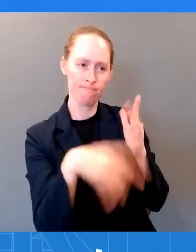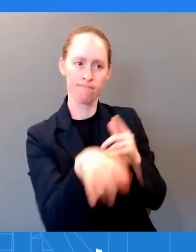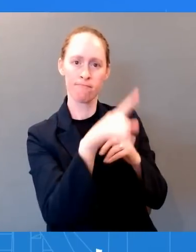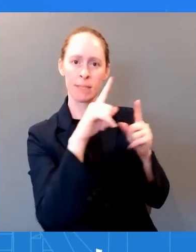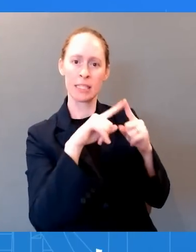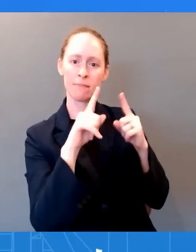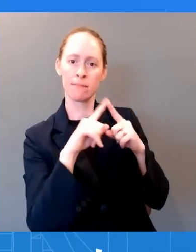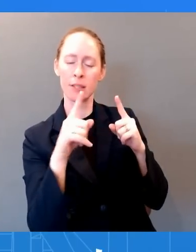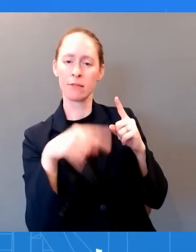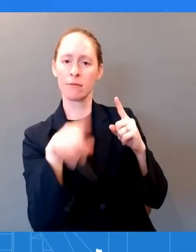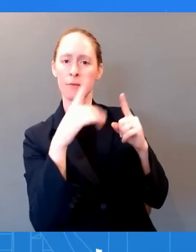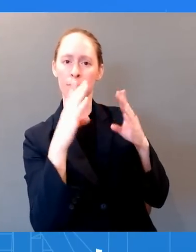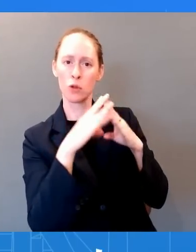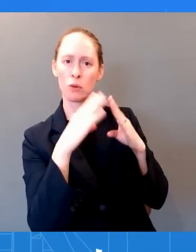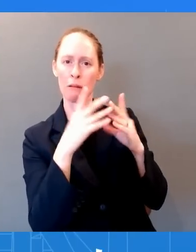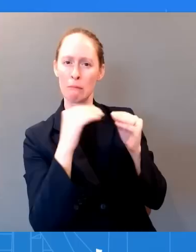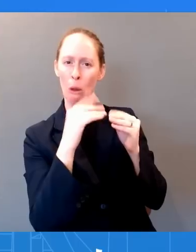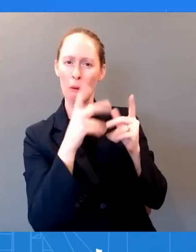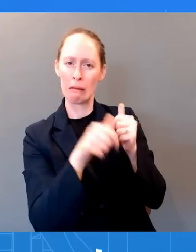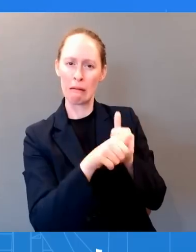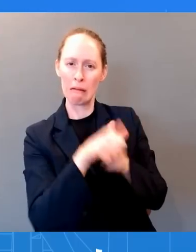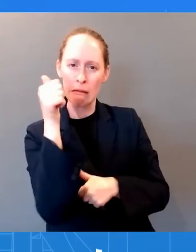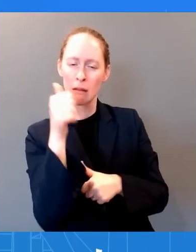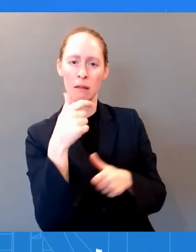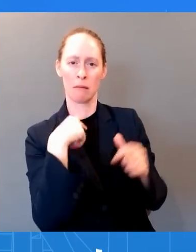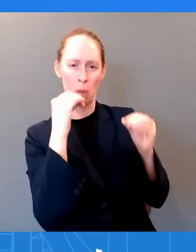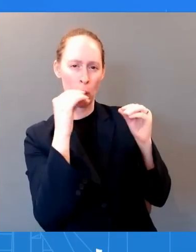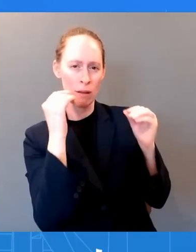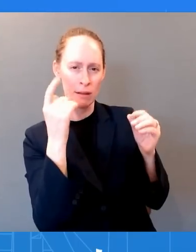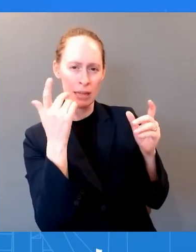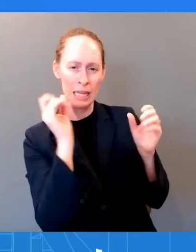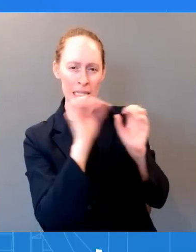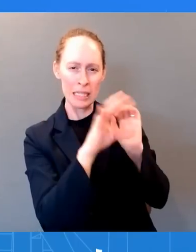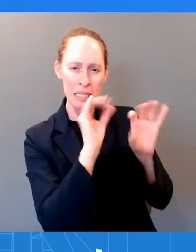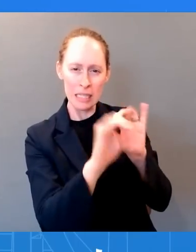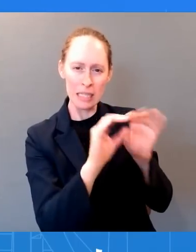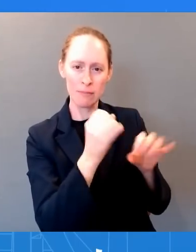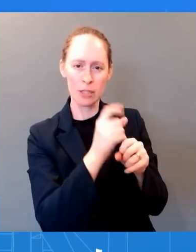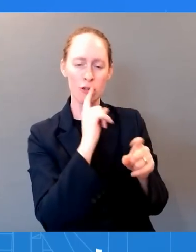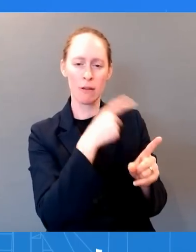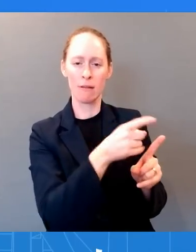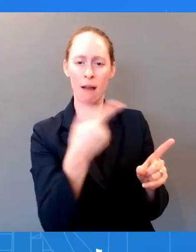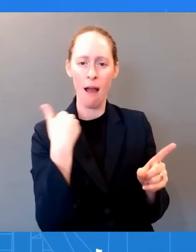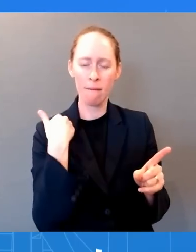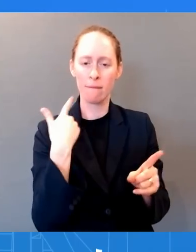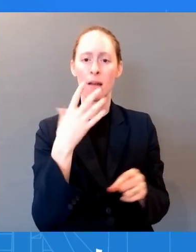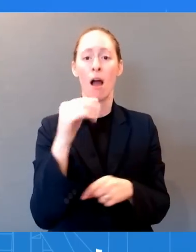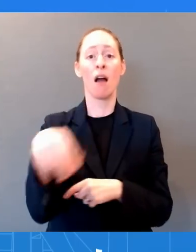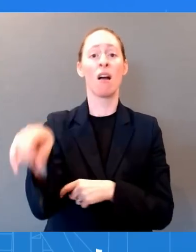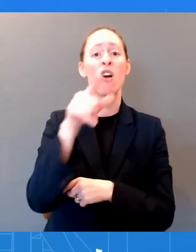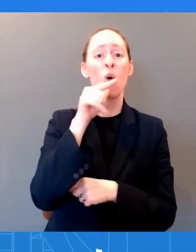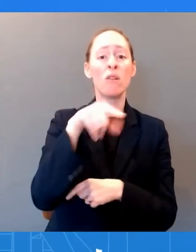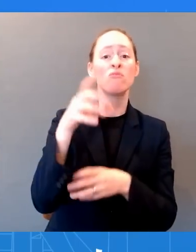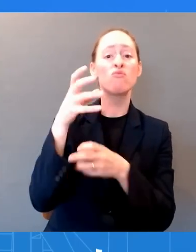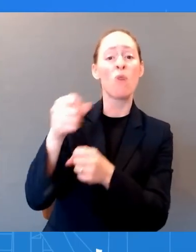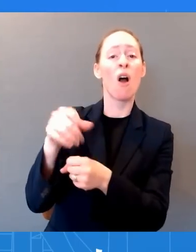that we have those trusted local messengers, which, by the way -- I think you remember; you covered this so closely last year -- it worked. It worked.